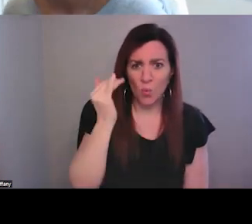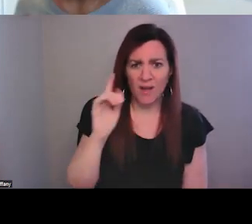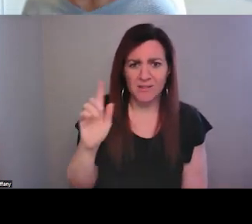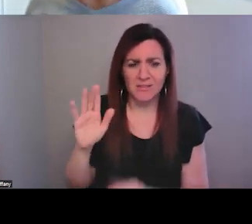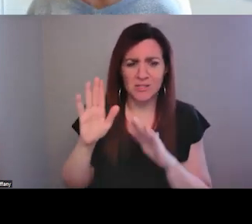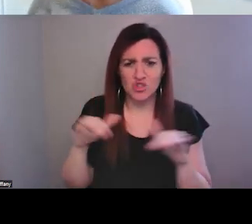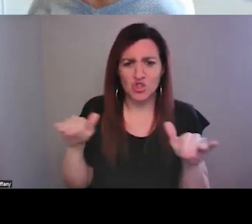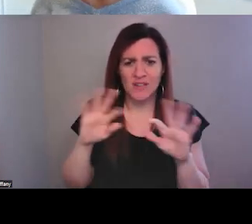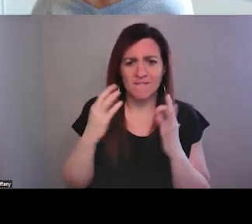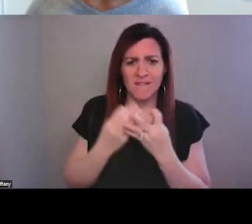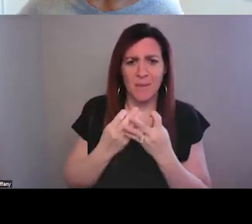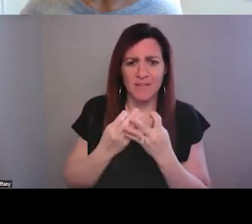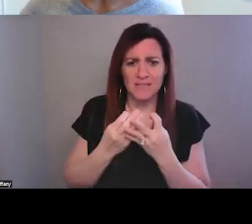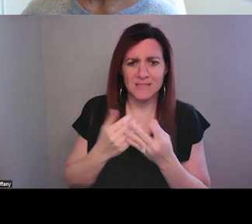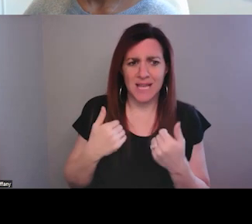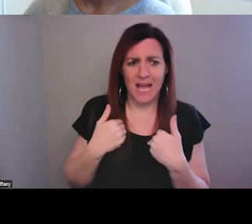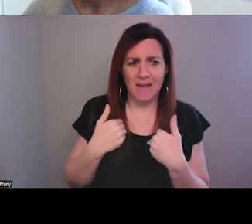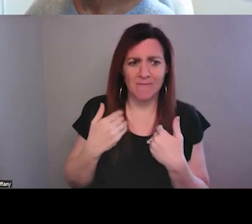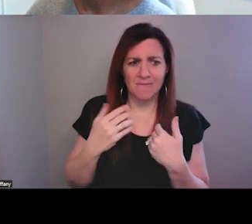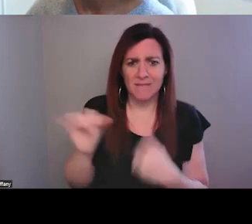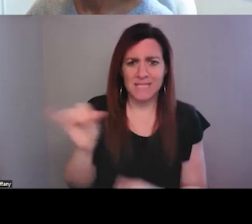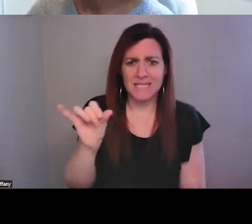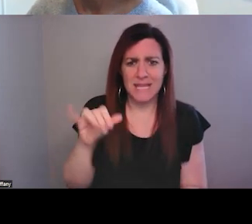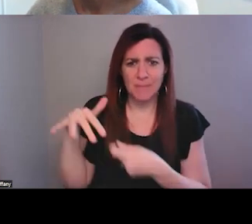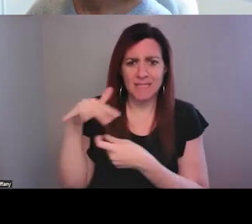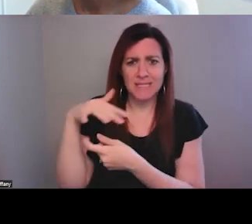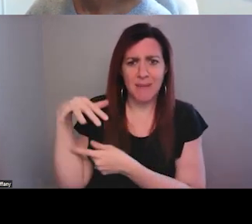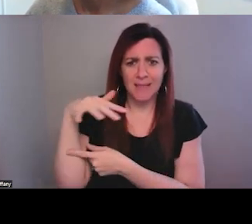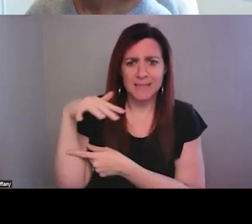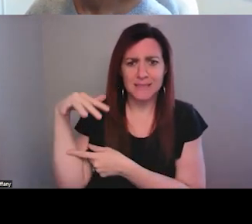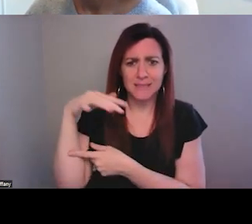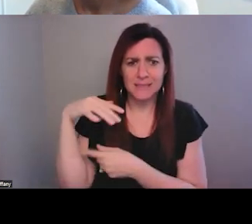FAMILIES PRESENT IN THE SAME SPACES AS ADULTS AND WE ARE NOT